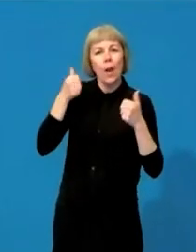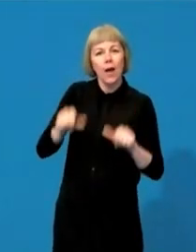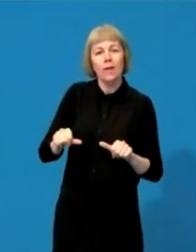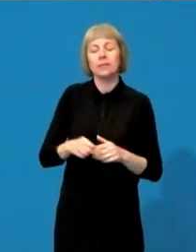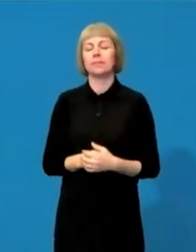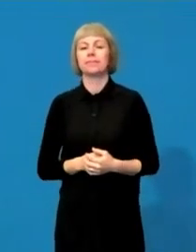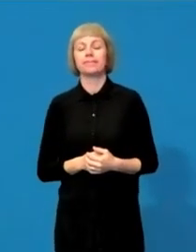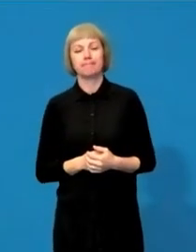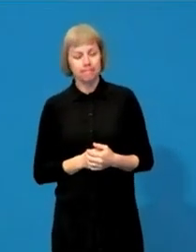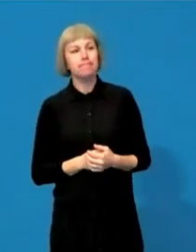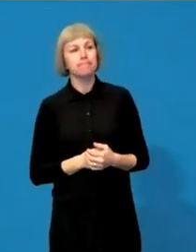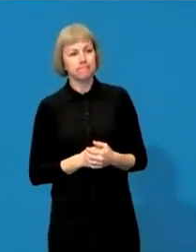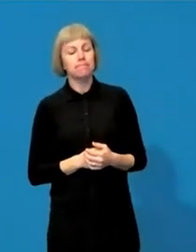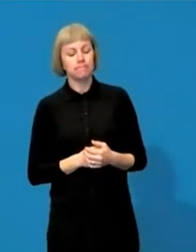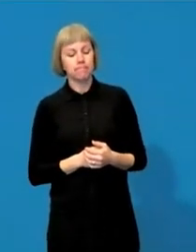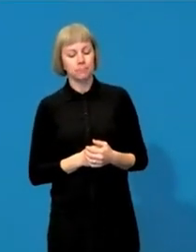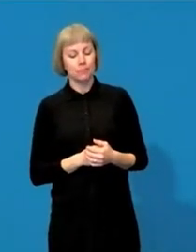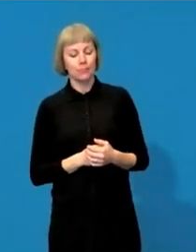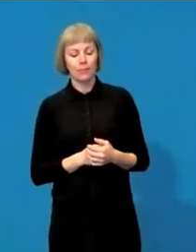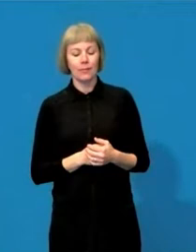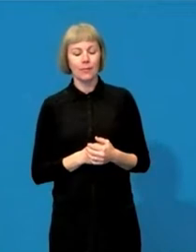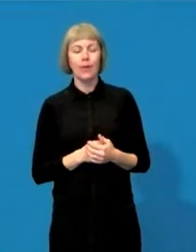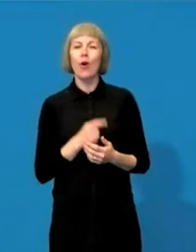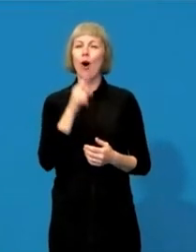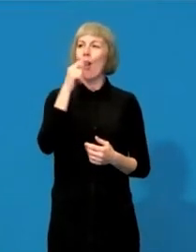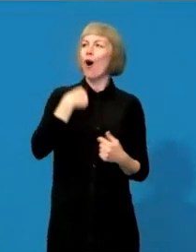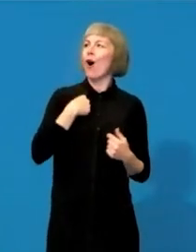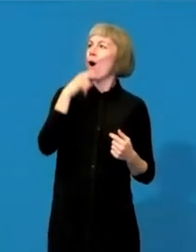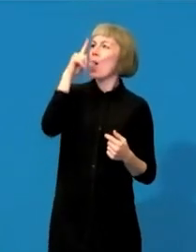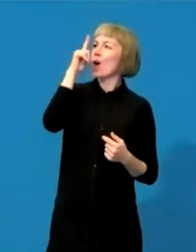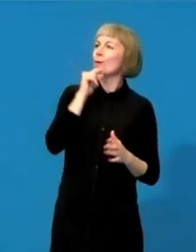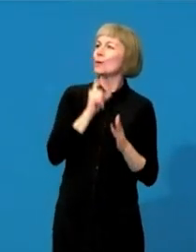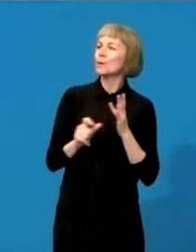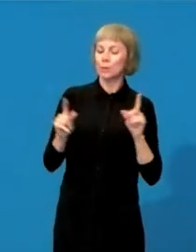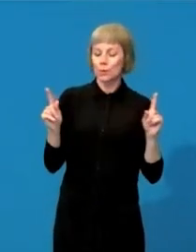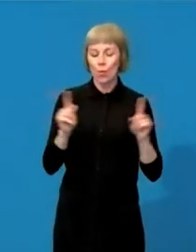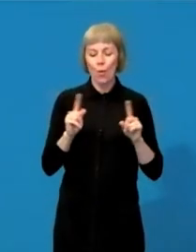Yeah, like, you know, something that I could probably just go spend a few -